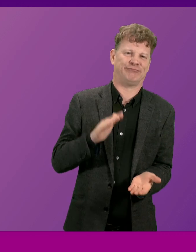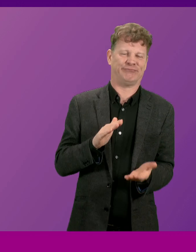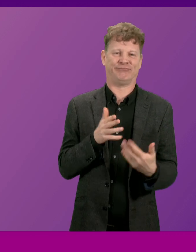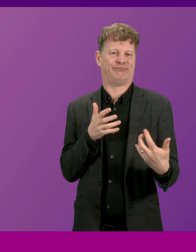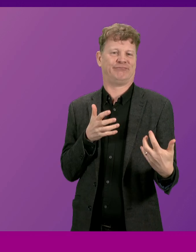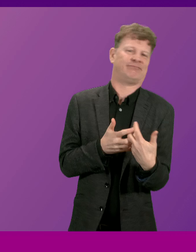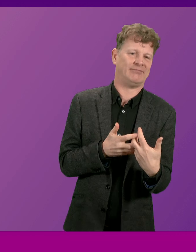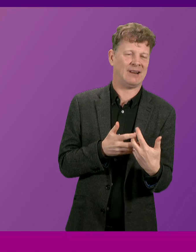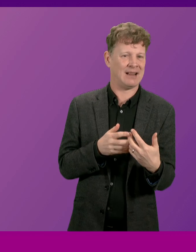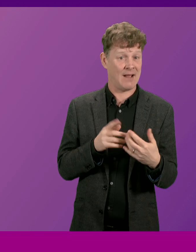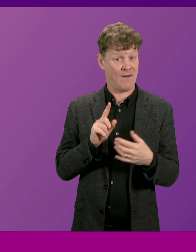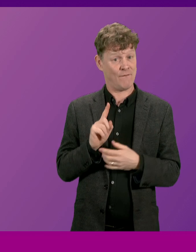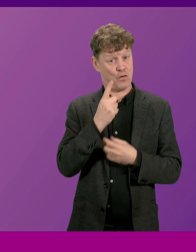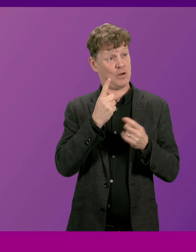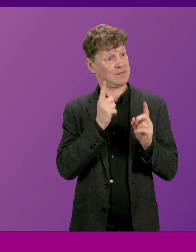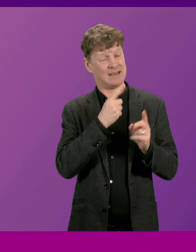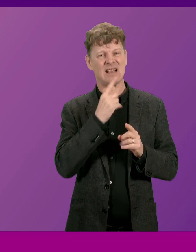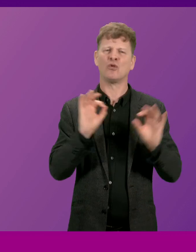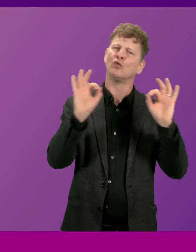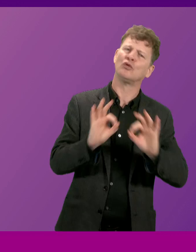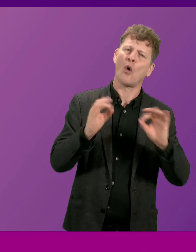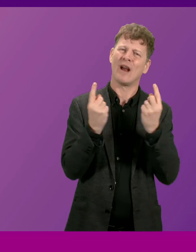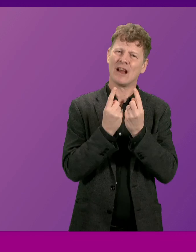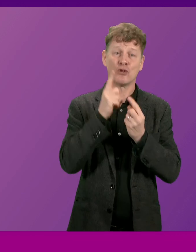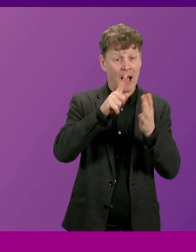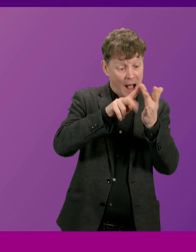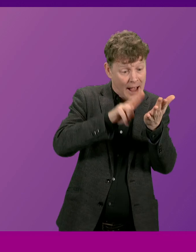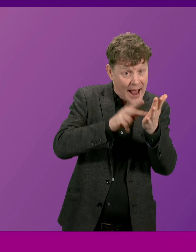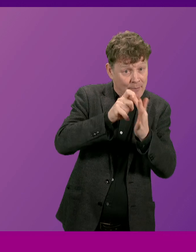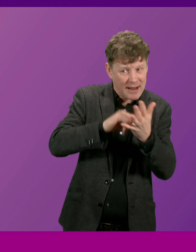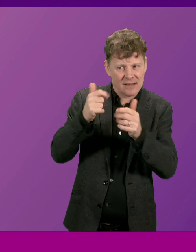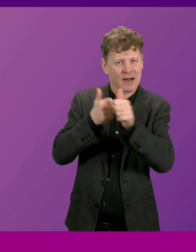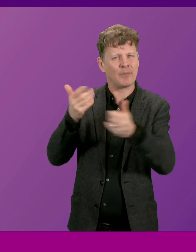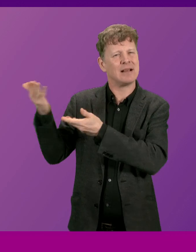said that there are currently no issues, but INPS supplies Vision, which is one of our most